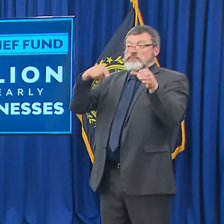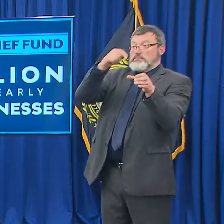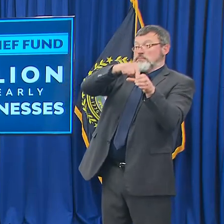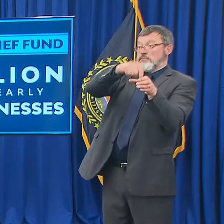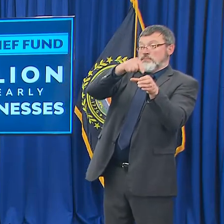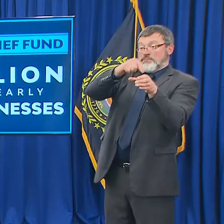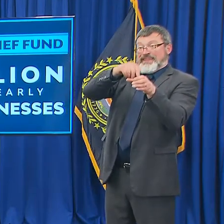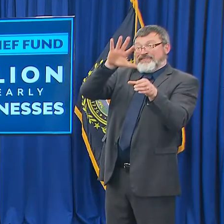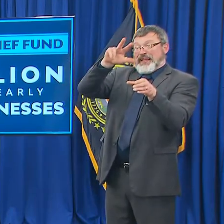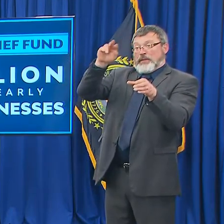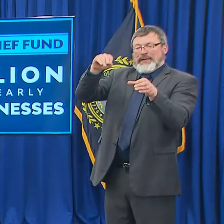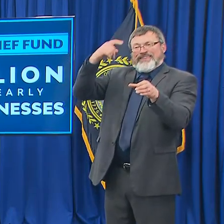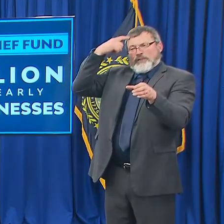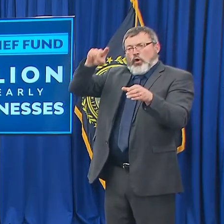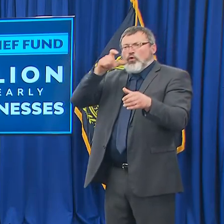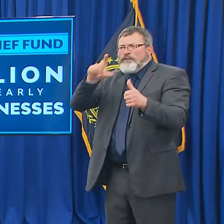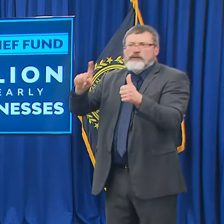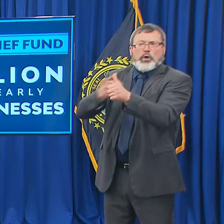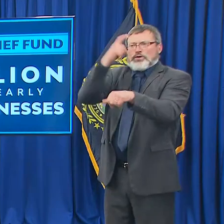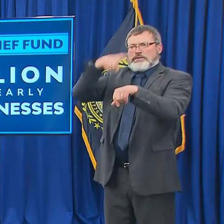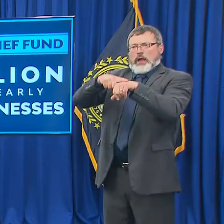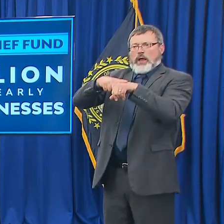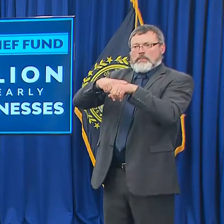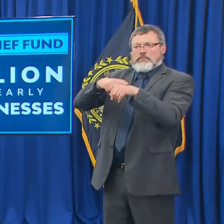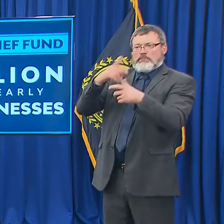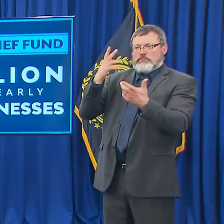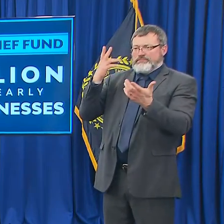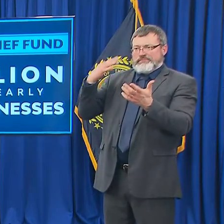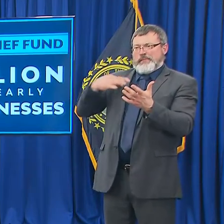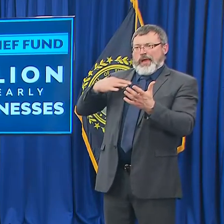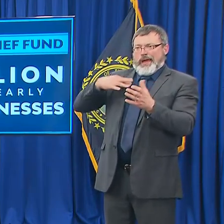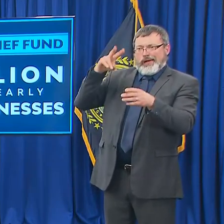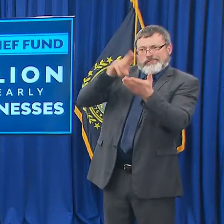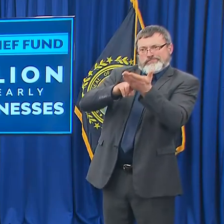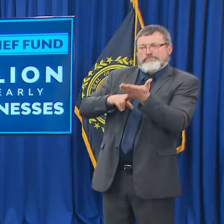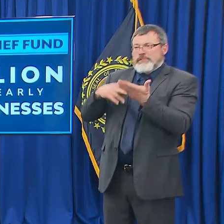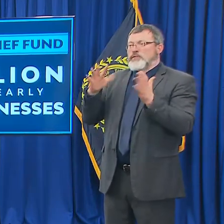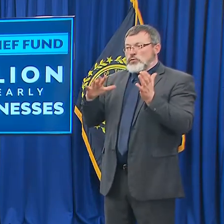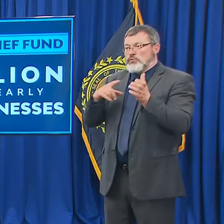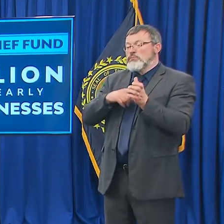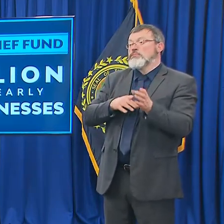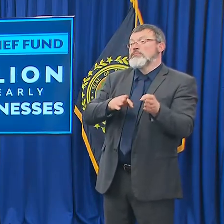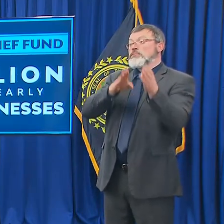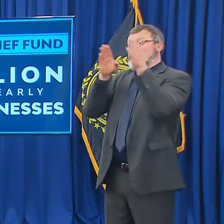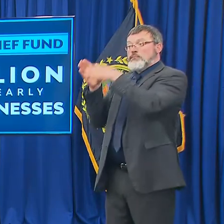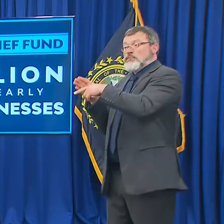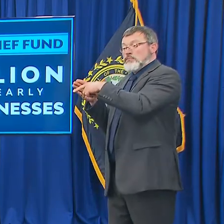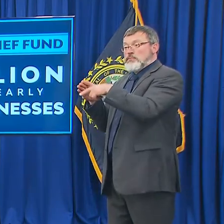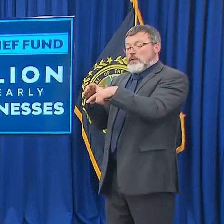obviously, as the new applicants but what we call kind of a waterfall provision everyone gets a pro-rata share of the remaining dollars in there that